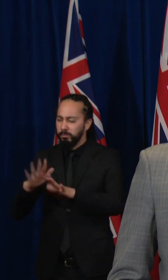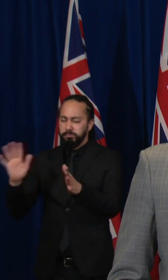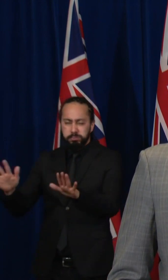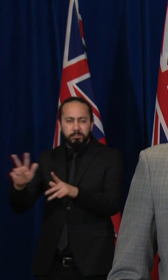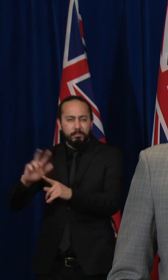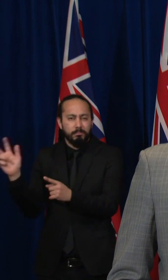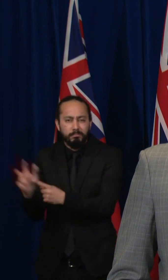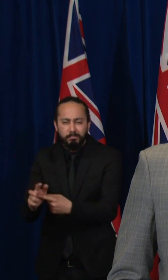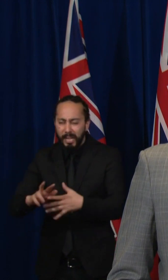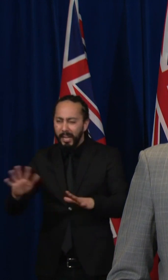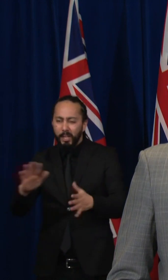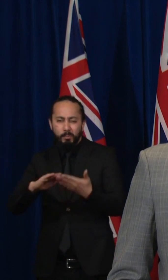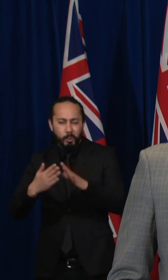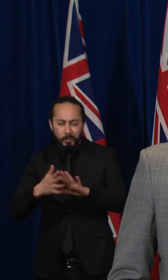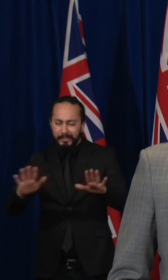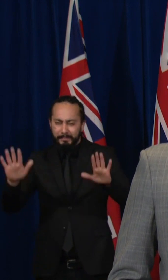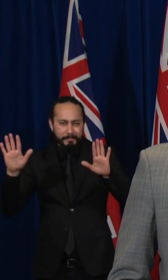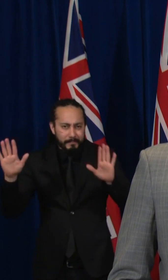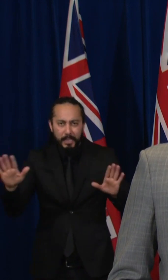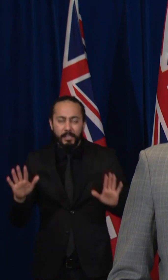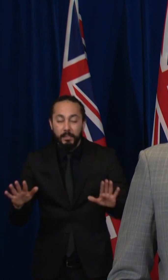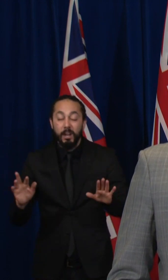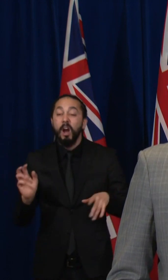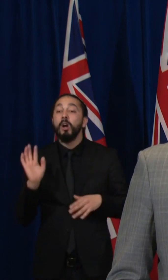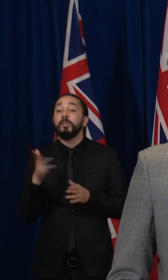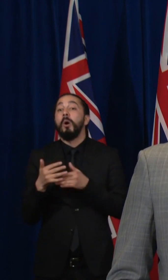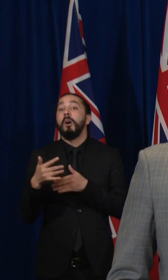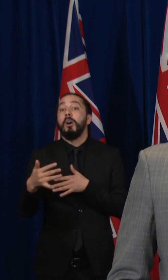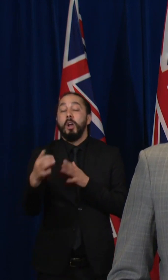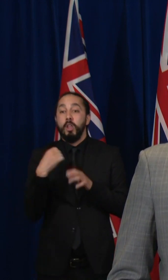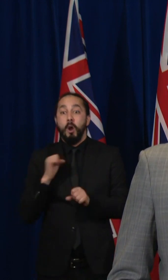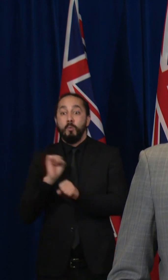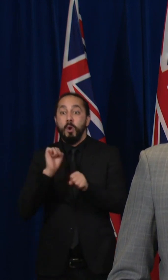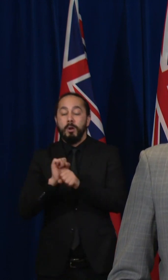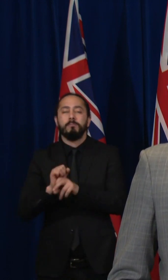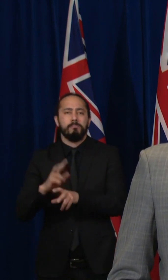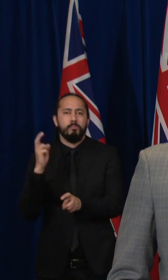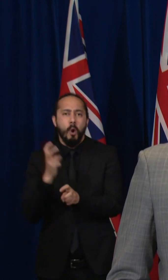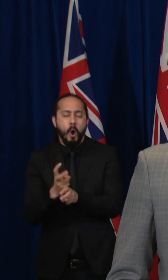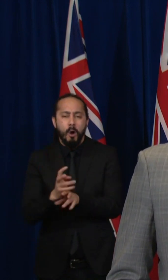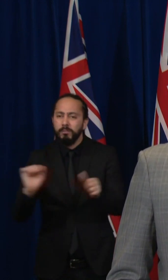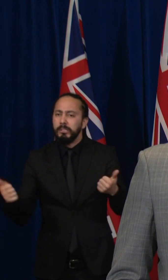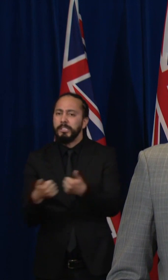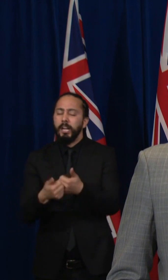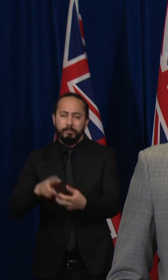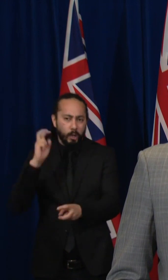significant. The challenges are real We are met on a great battle field of that war. real. But Ontario together will overcome them. We have come to dedicate a portion of it,